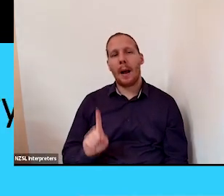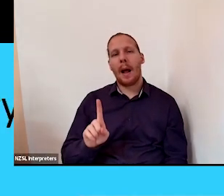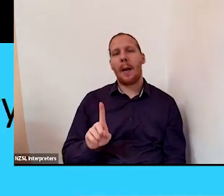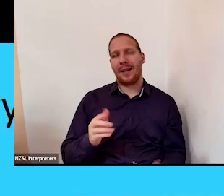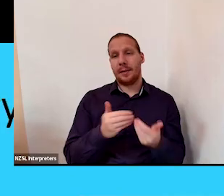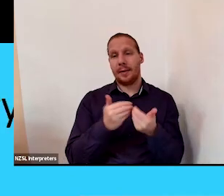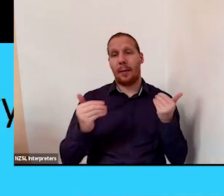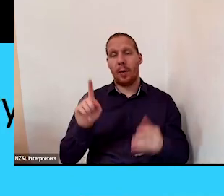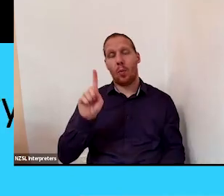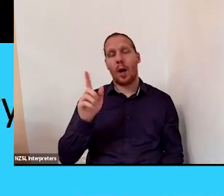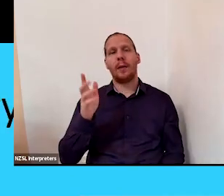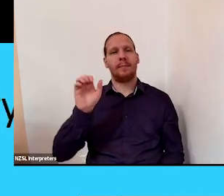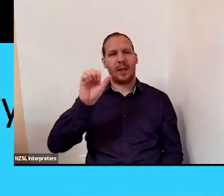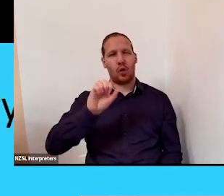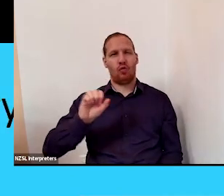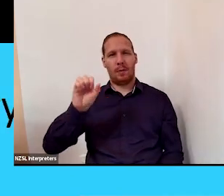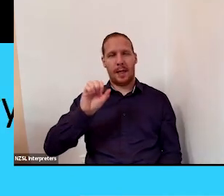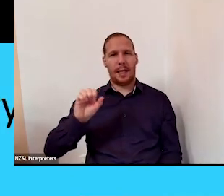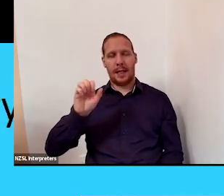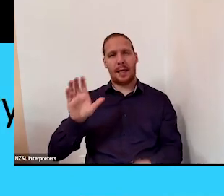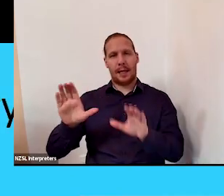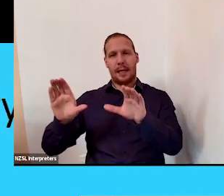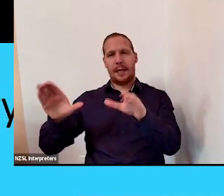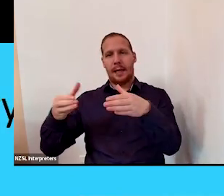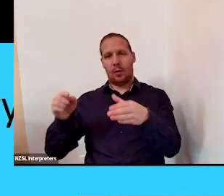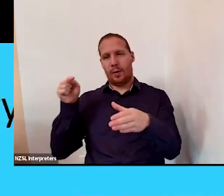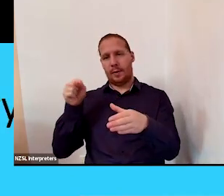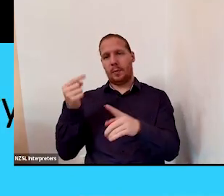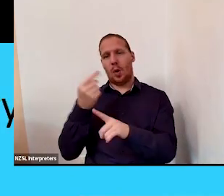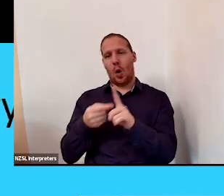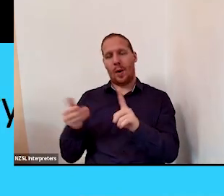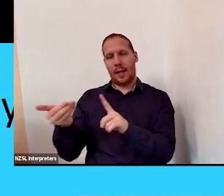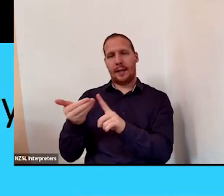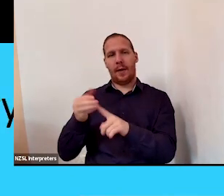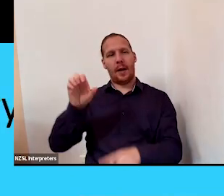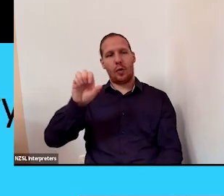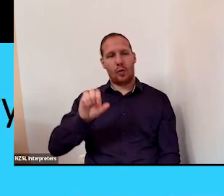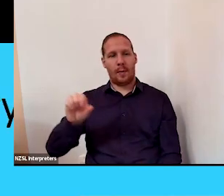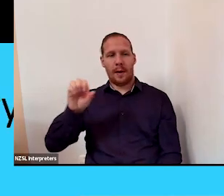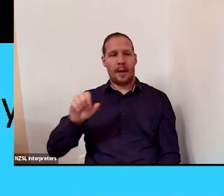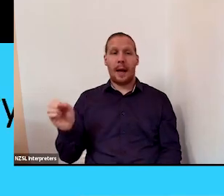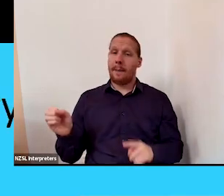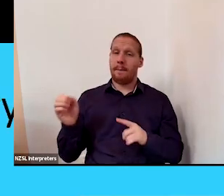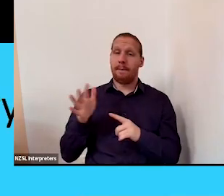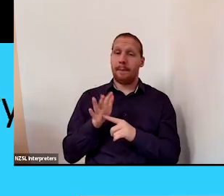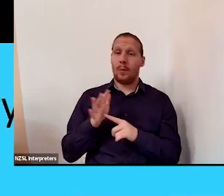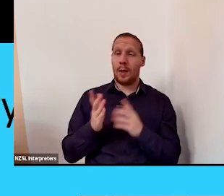which is young people who only identified with the European ethnicity, which is a very important group, comparative group, for our analysis,